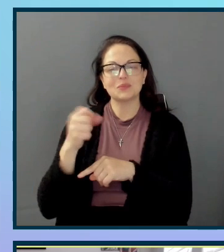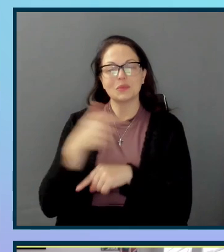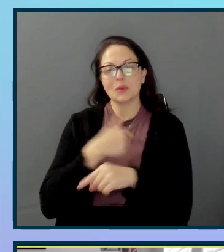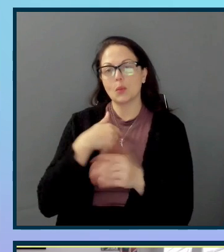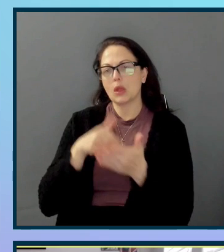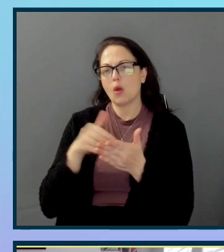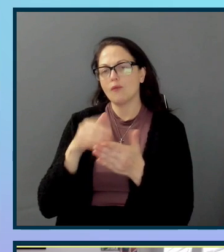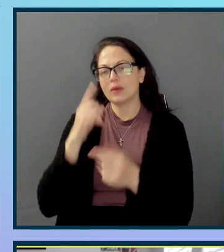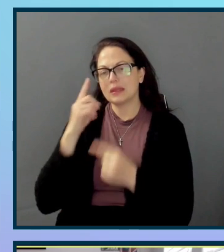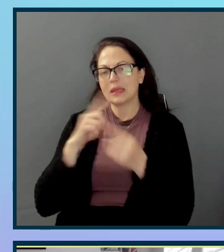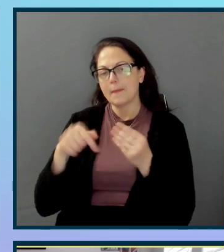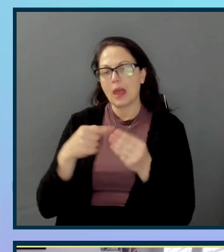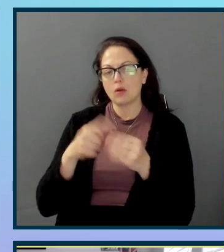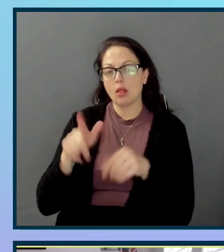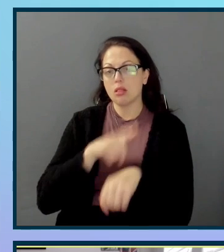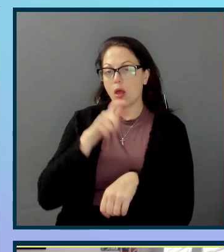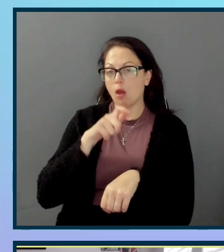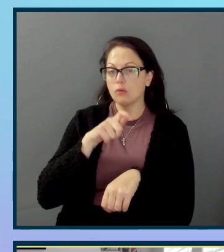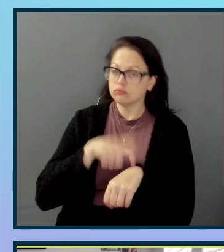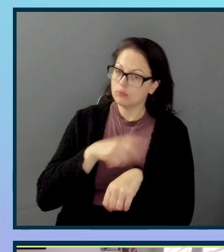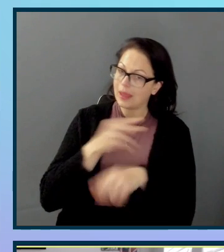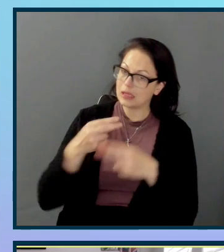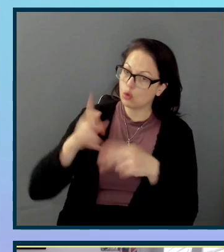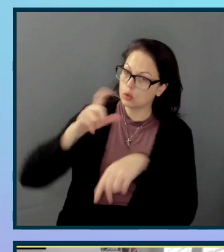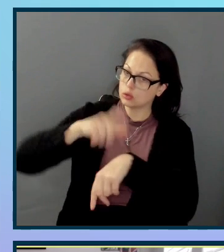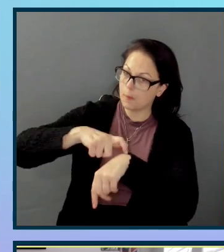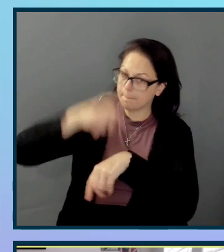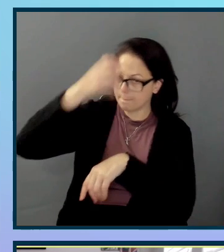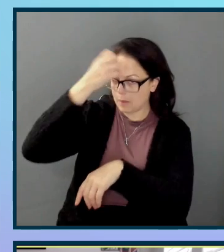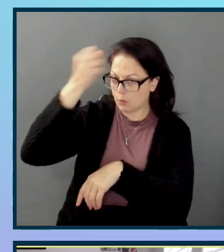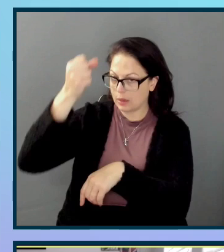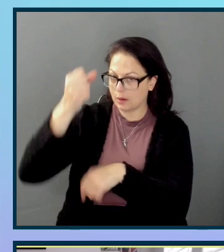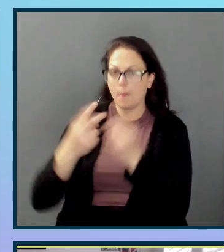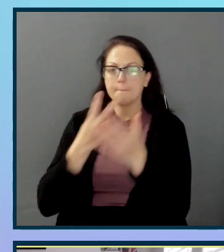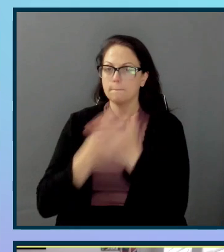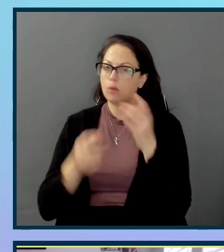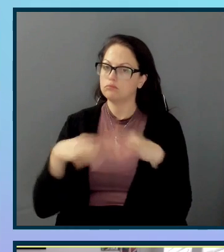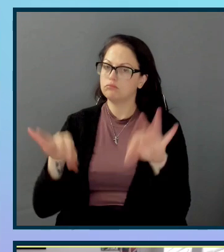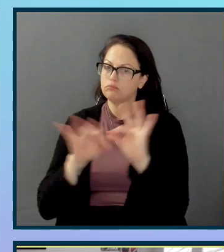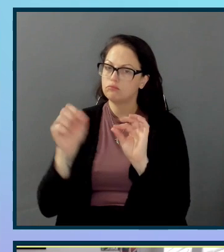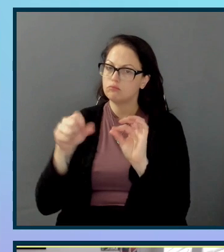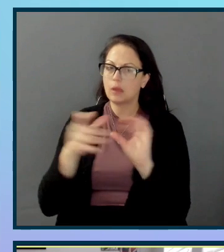in terms of long-term and short-term memory. And both of these are super important. Long-term memory has a lot to do with learning.